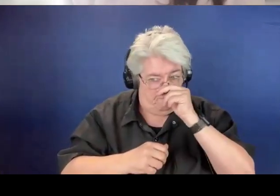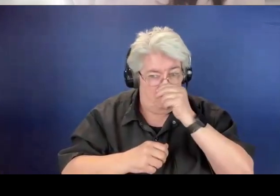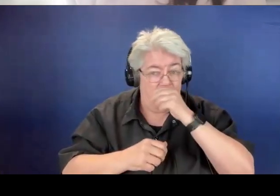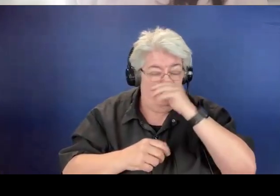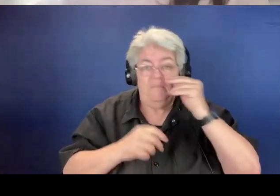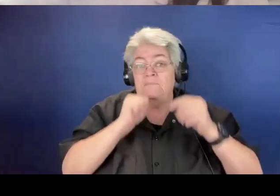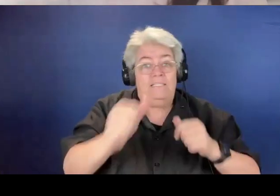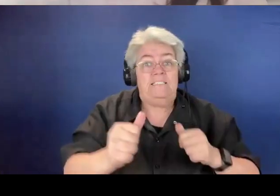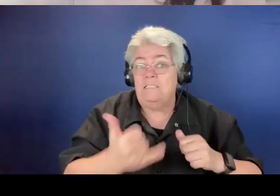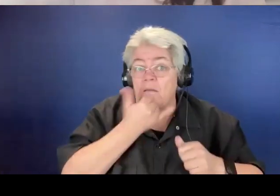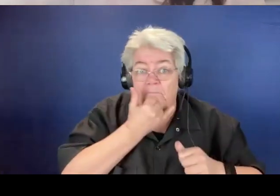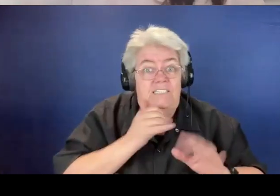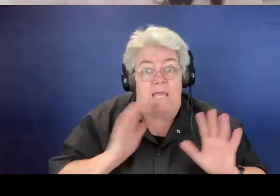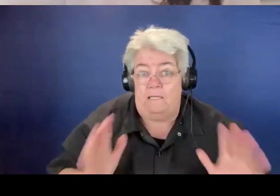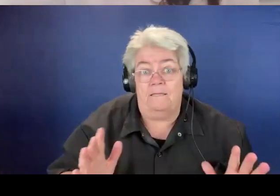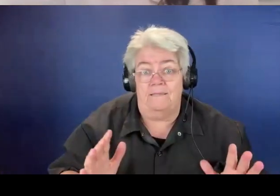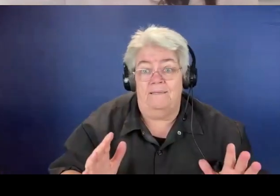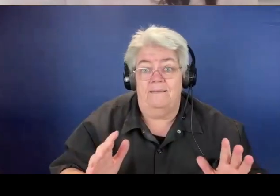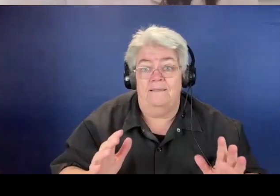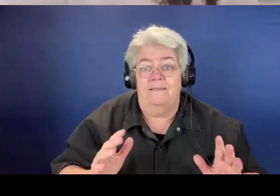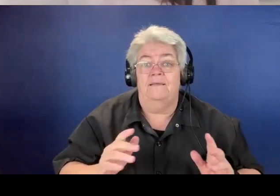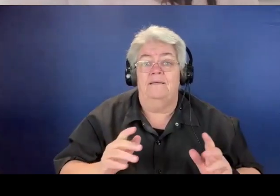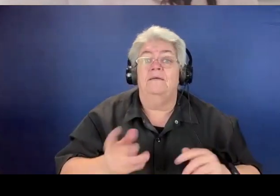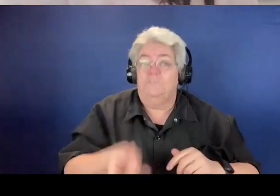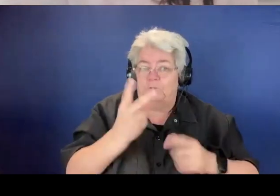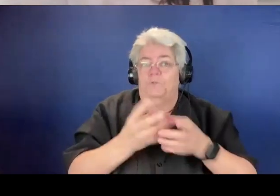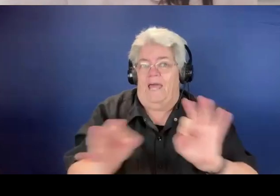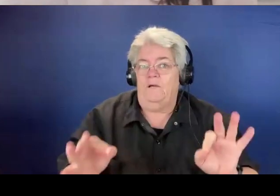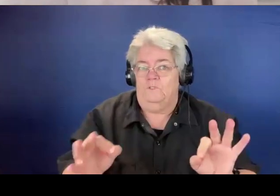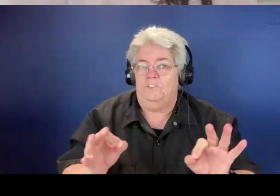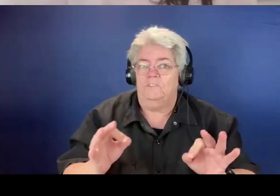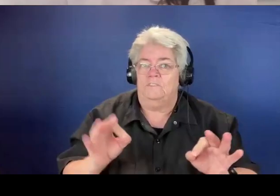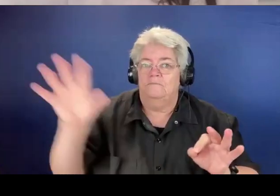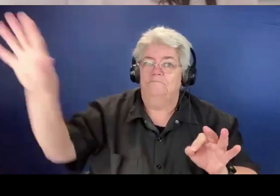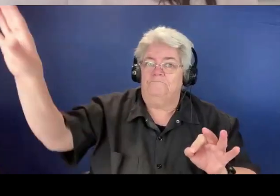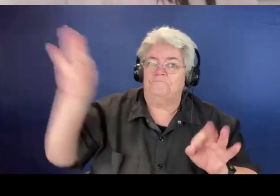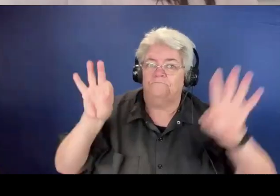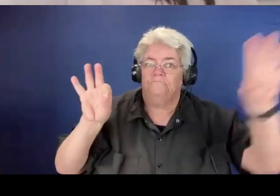The next myth is that children with disabilities like hearing loss should